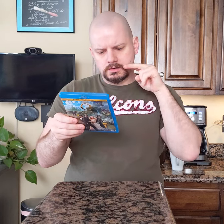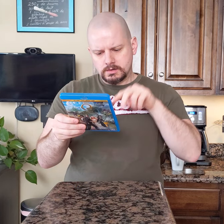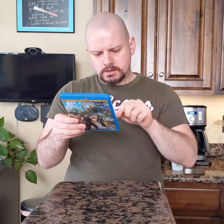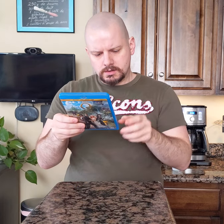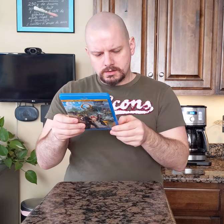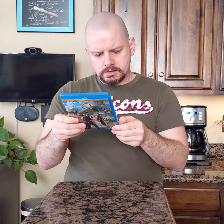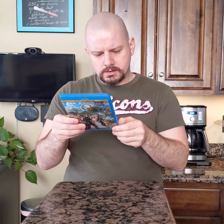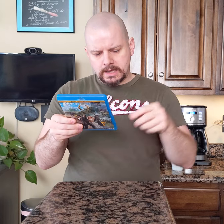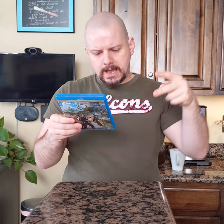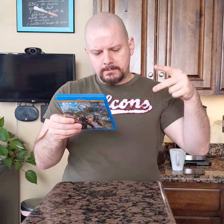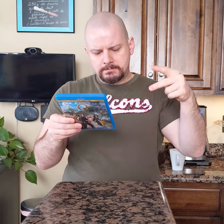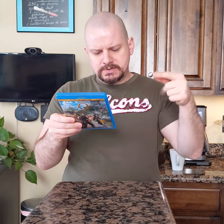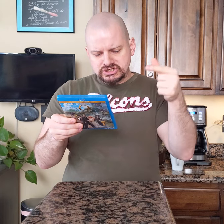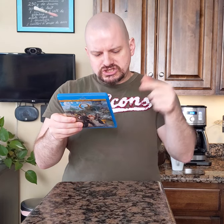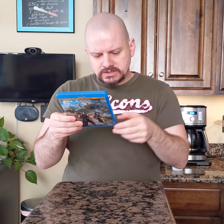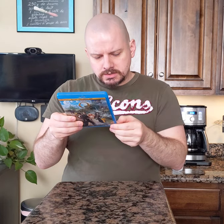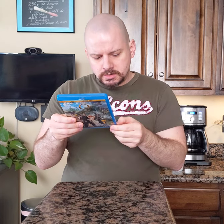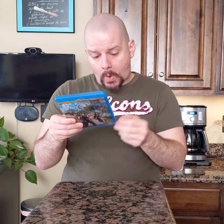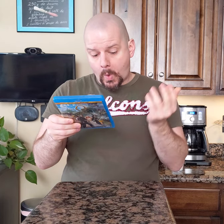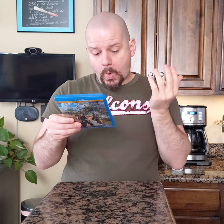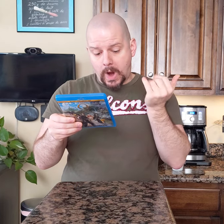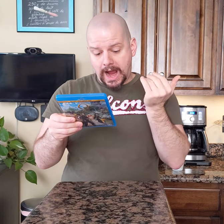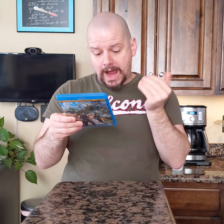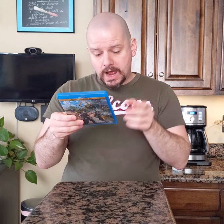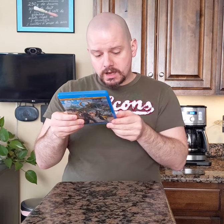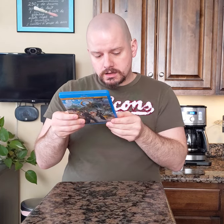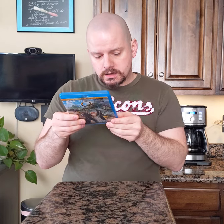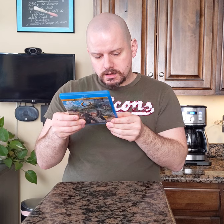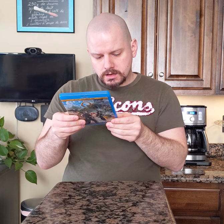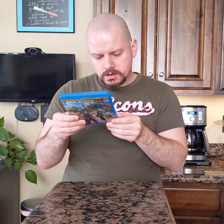I'm seeing that it's rated PG because...